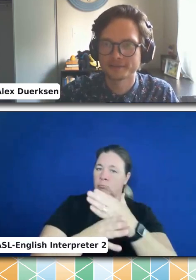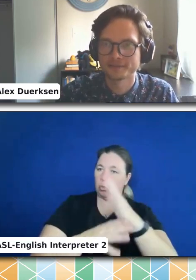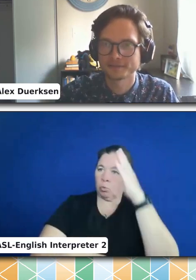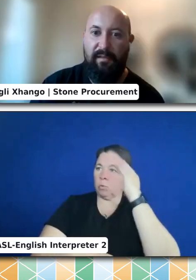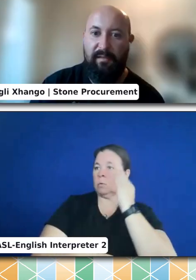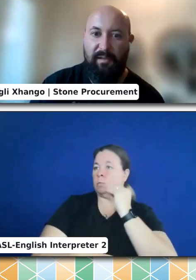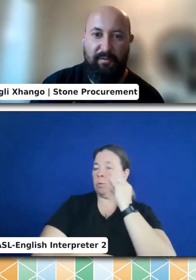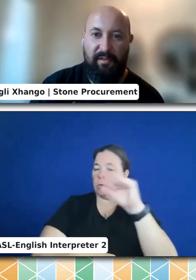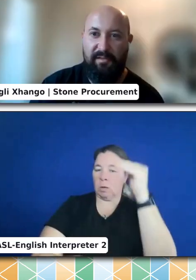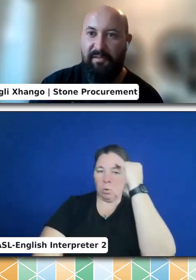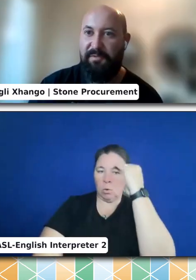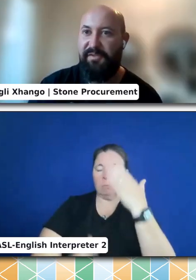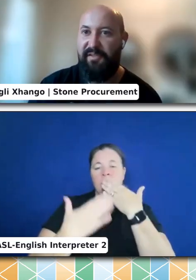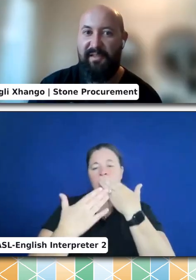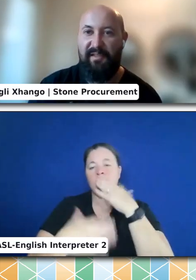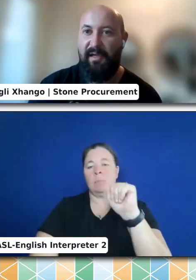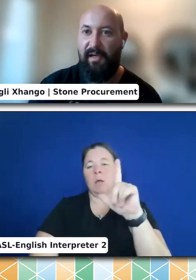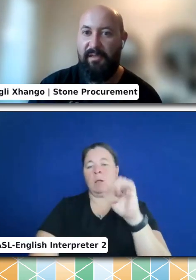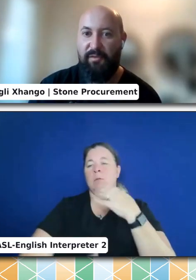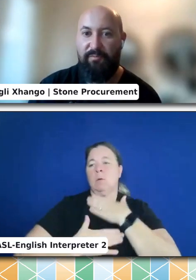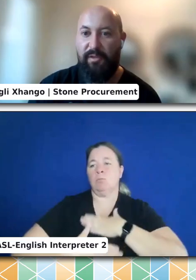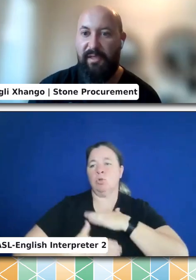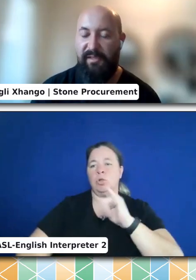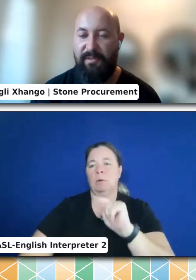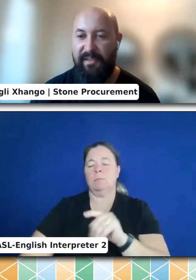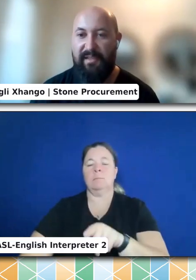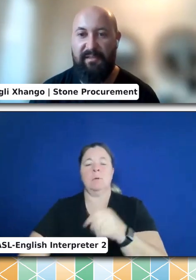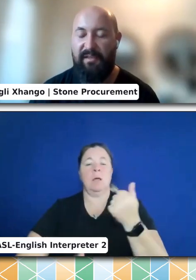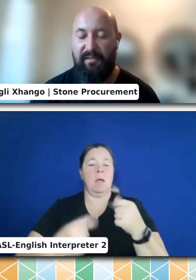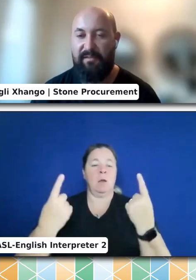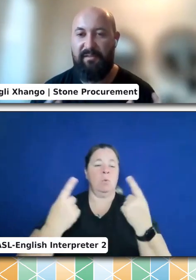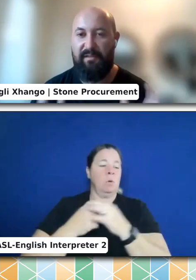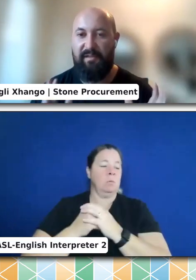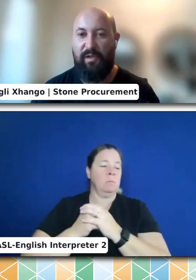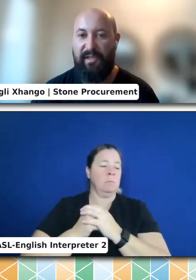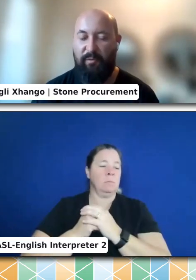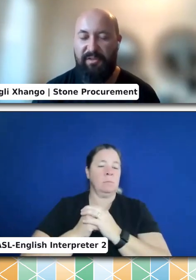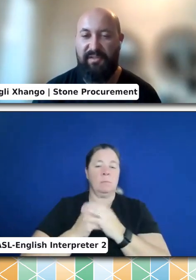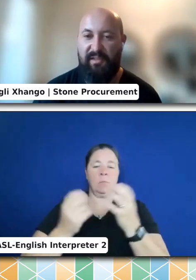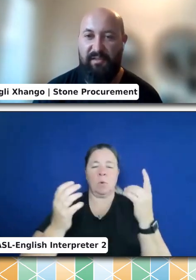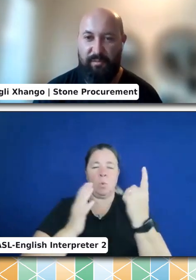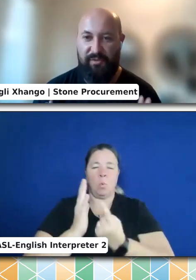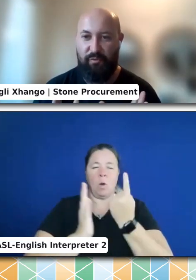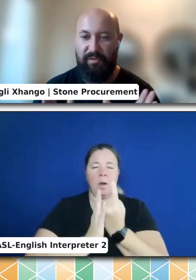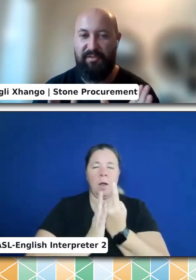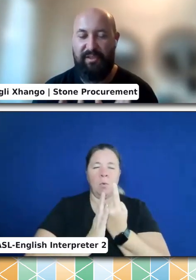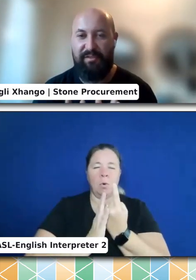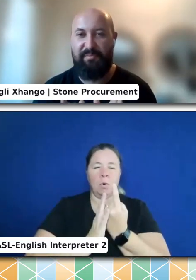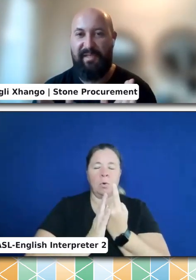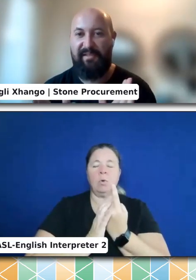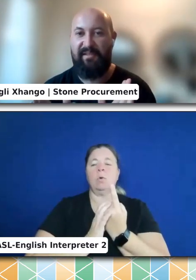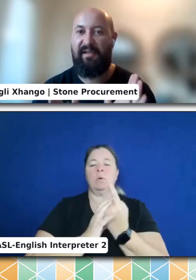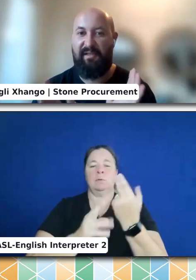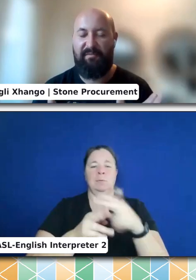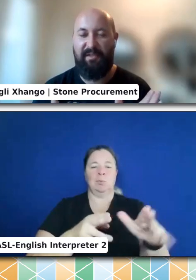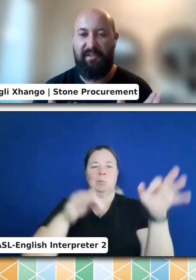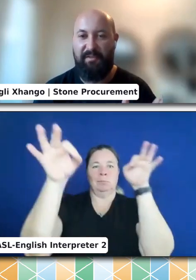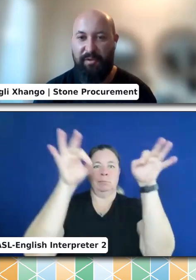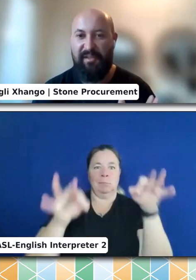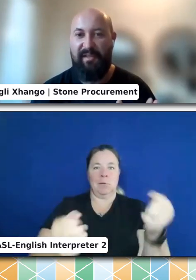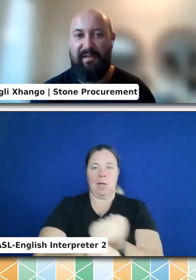Thank you, Alex, I appreciate that. Uh, so for anybody that… one hour is kind of a little bit short to try to explain, uh, everything into it.